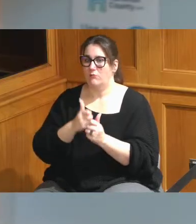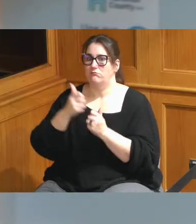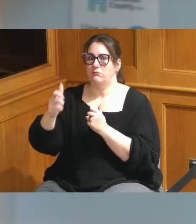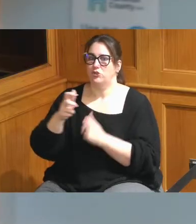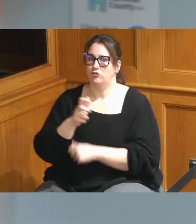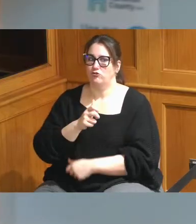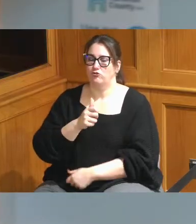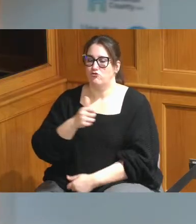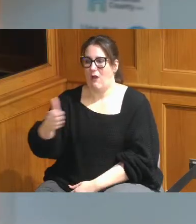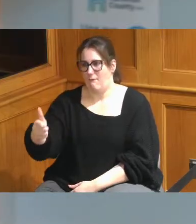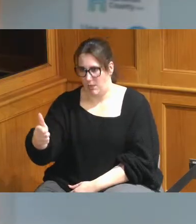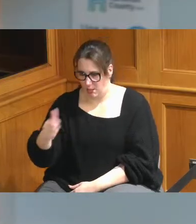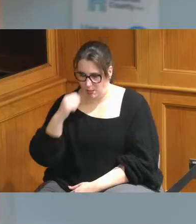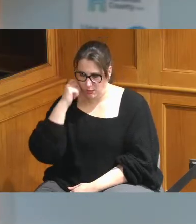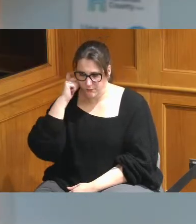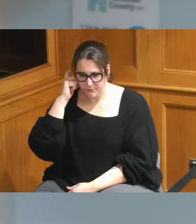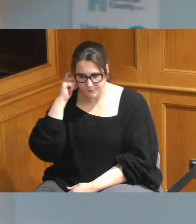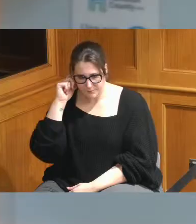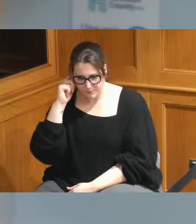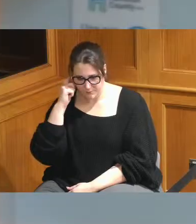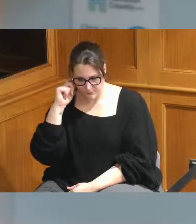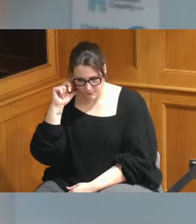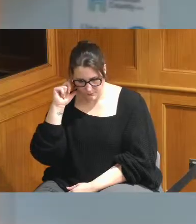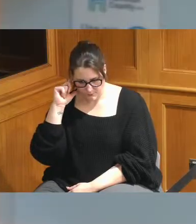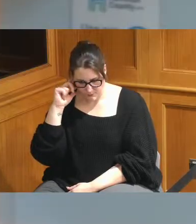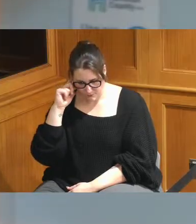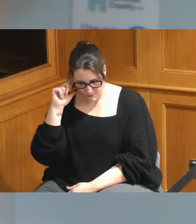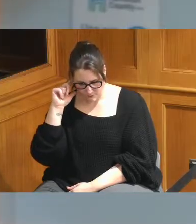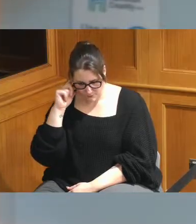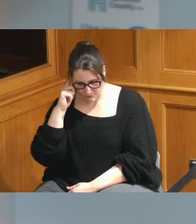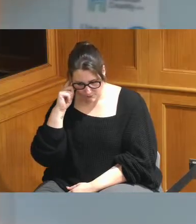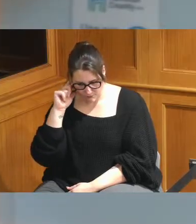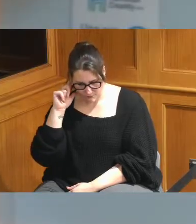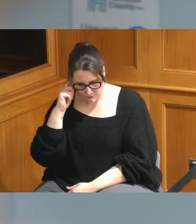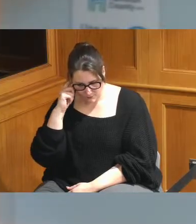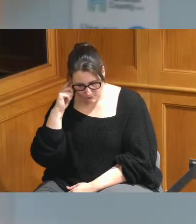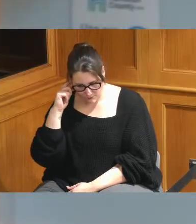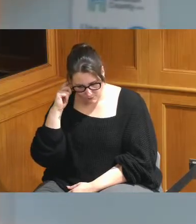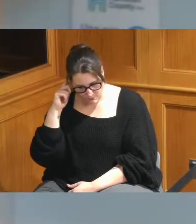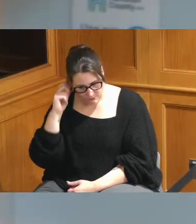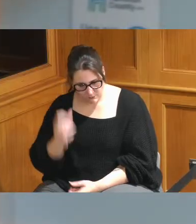we work in HRNA. We've done quite a bit of work on sports entertainment districts across the country.